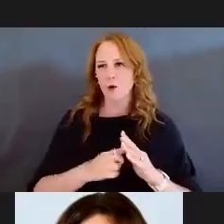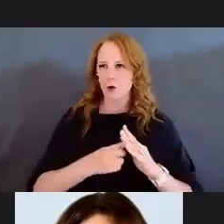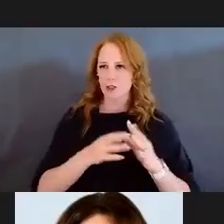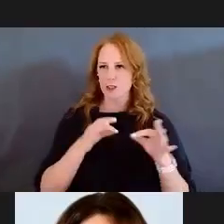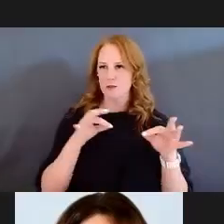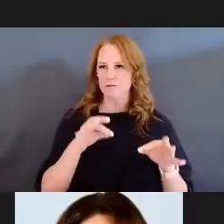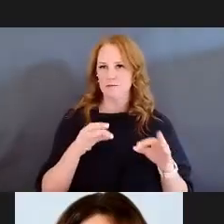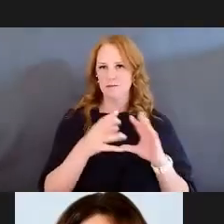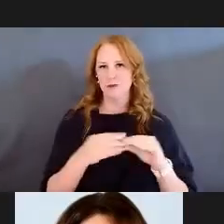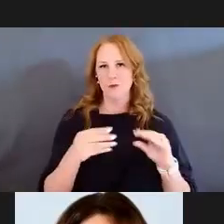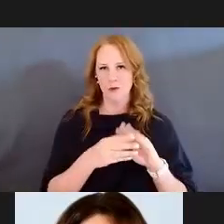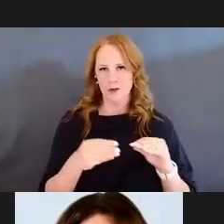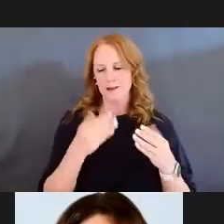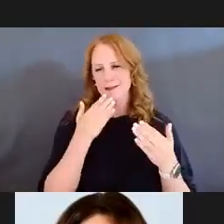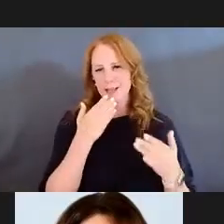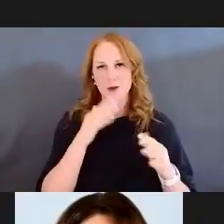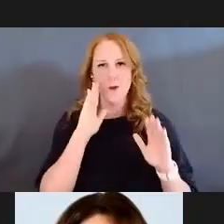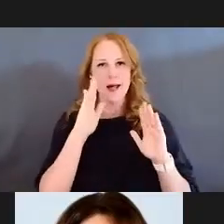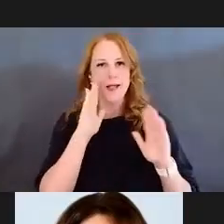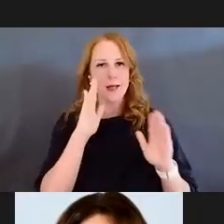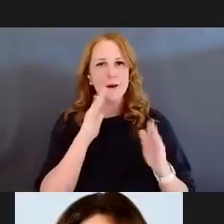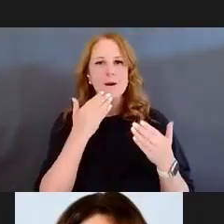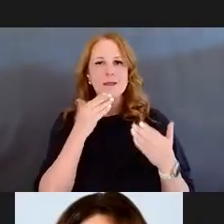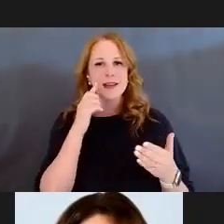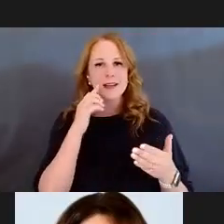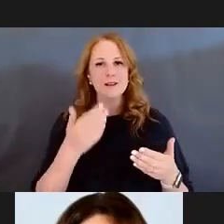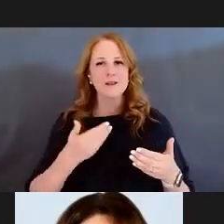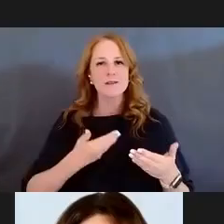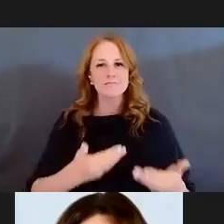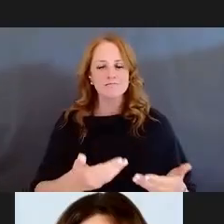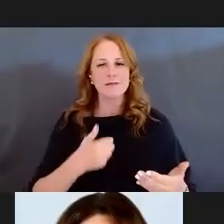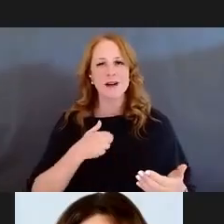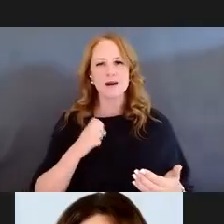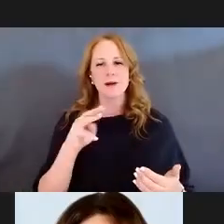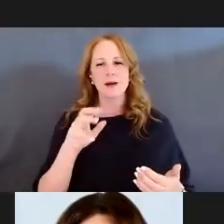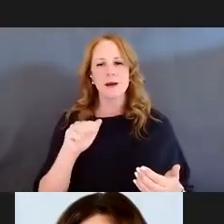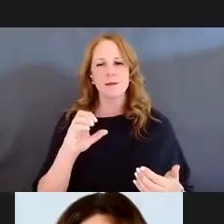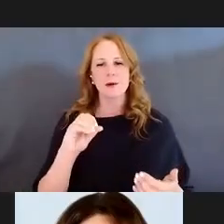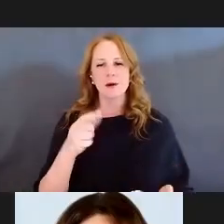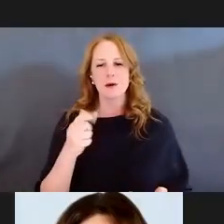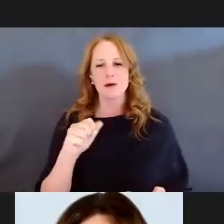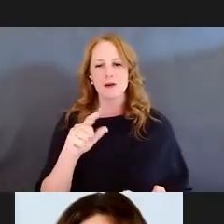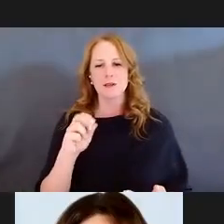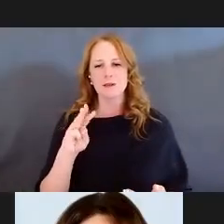it. Hello everyone. Thank you for having me here today. I'm Emma Ogazuma. Um, I lead the Microsoft